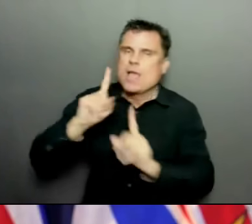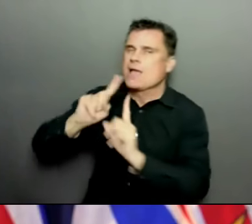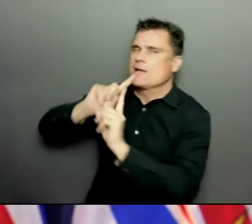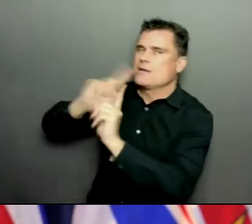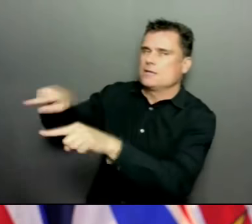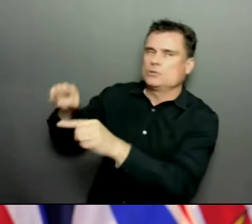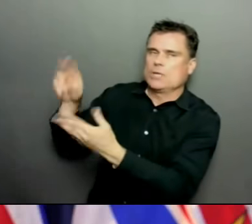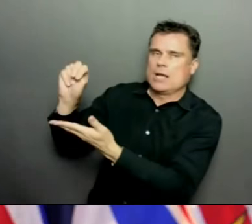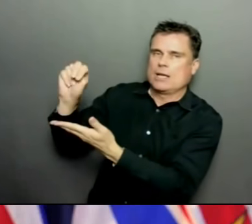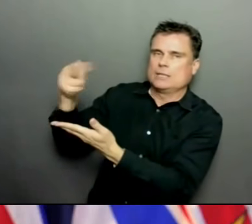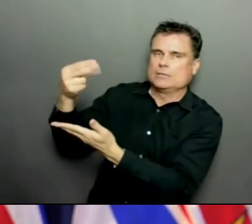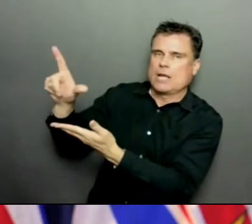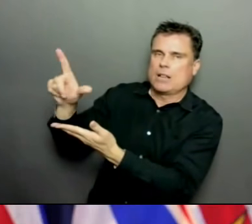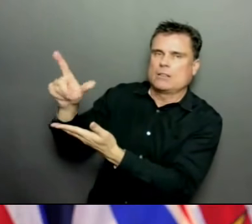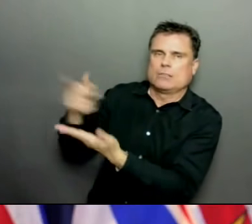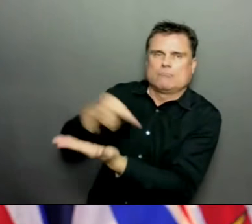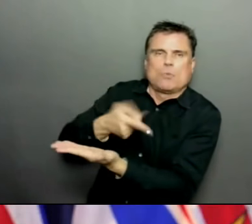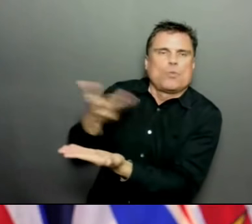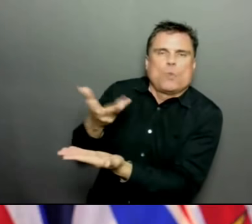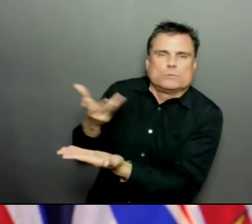I wanted to say in closing, we know